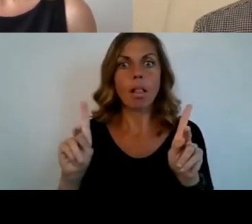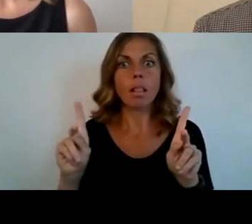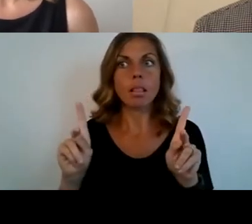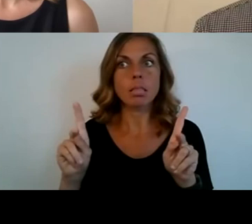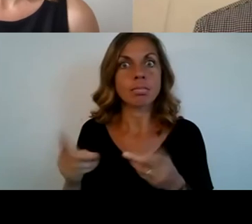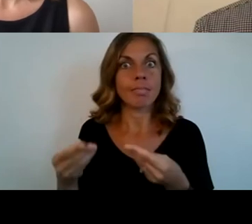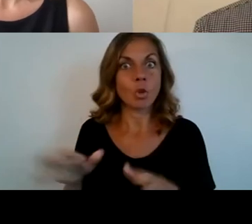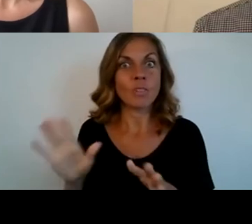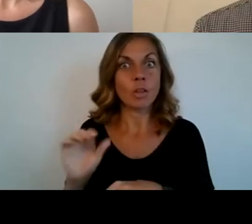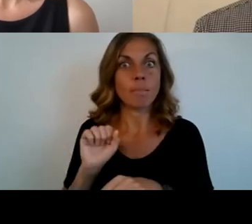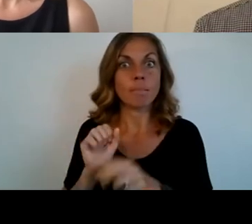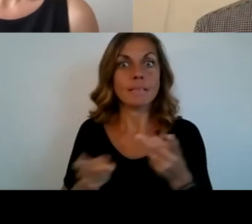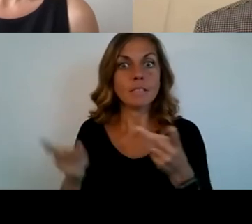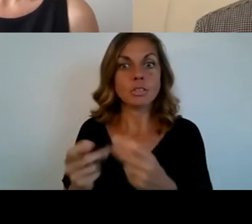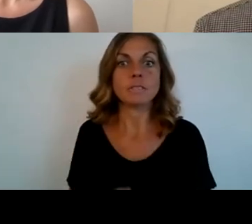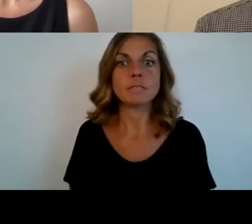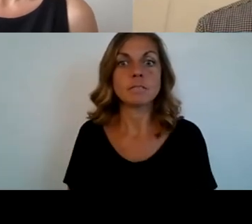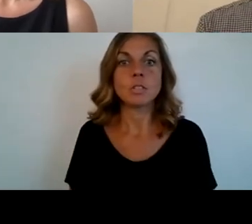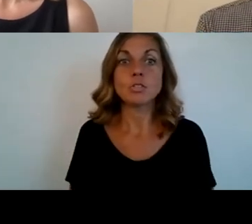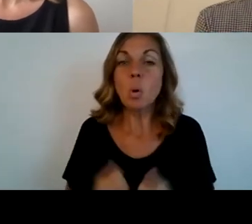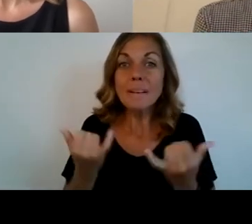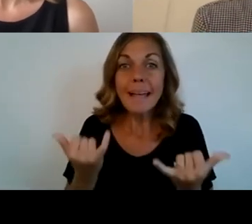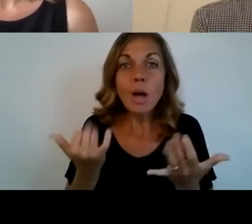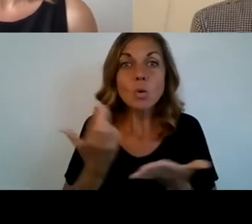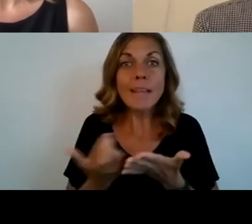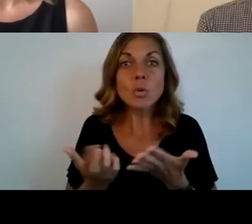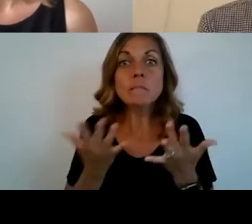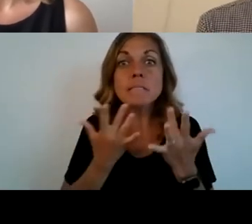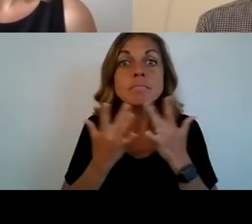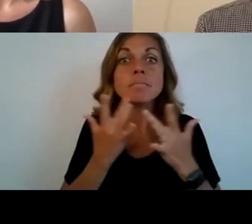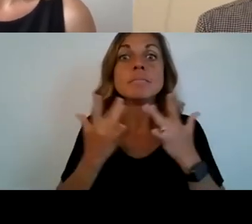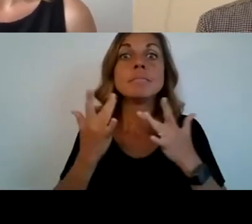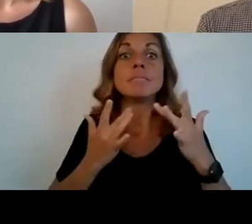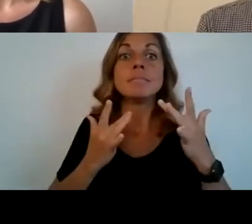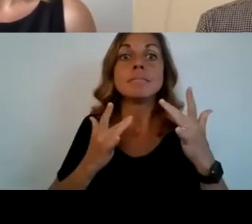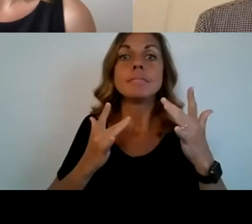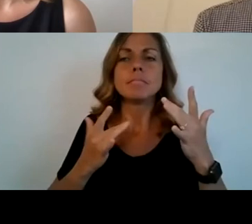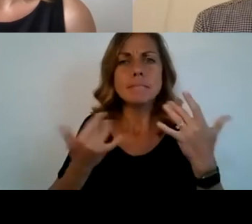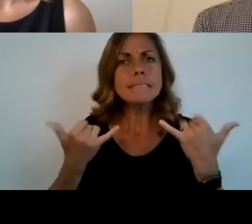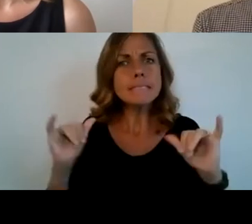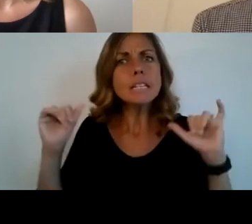scarce resources, there are still things that we can do around diversity, equity, inclusion.